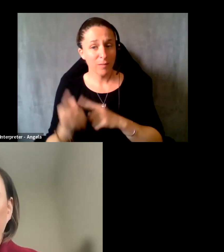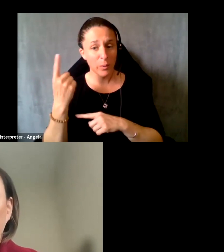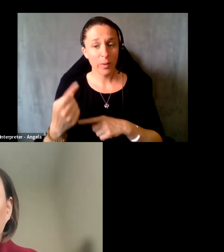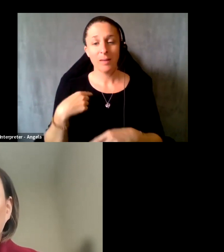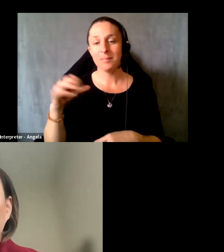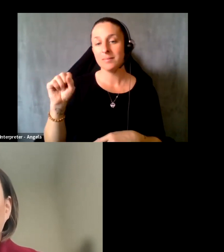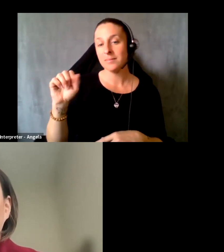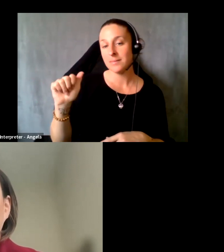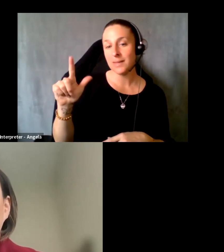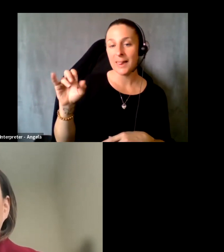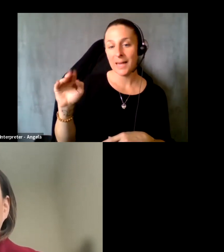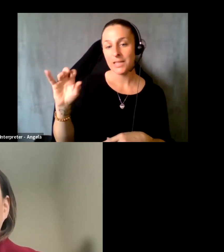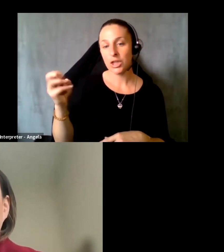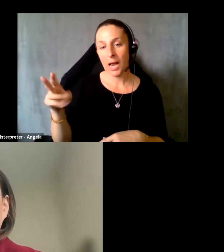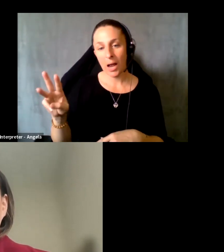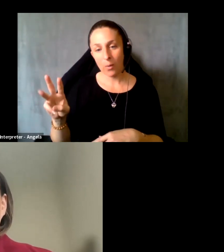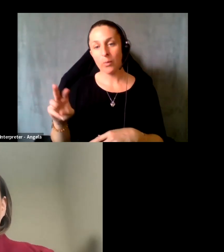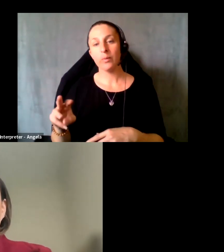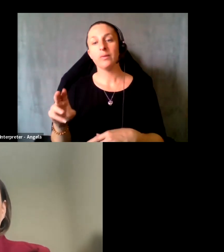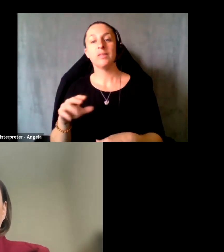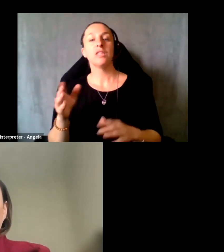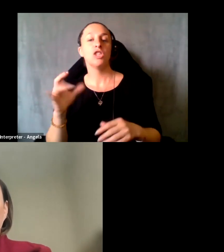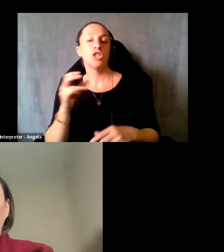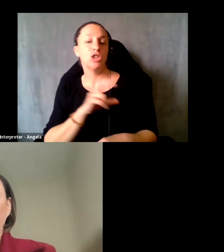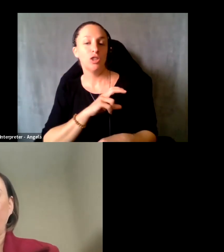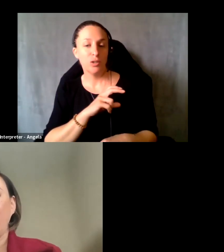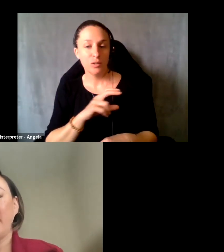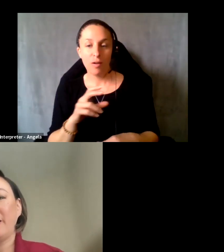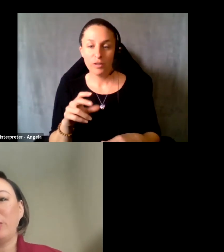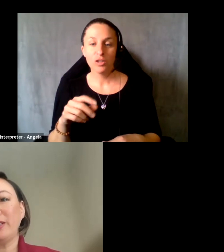Chow, Chief Operating Officer with the California Department of Social Services, and I'm really